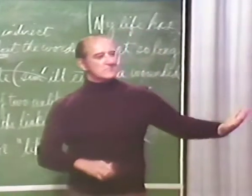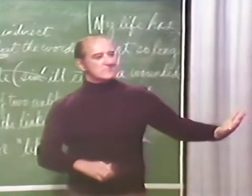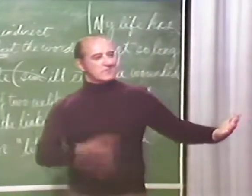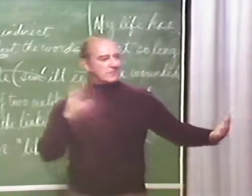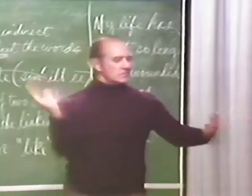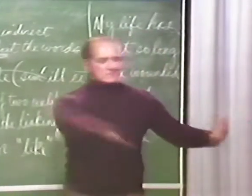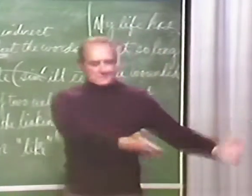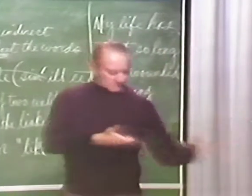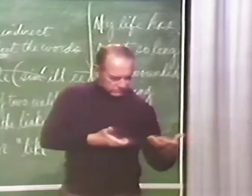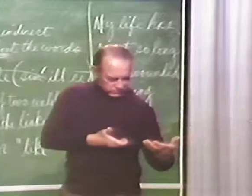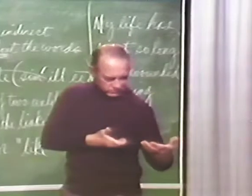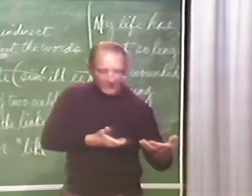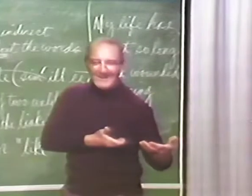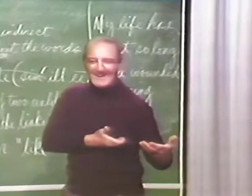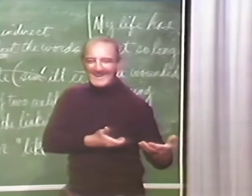I CAN.